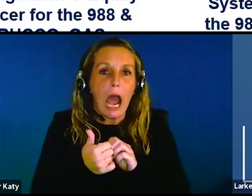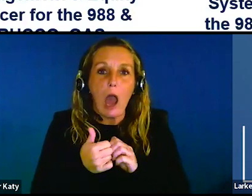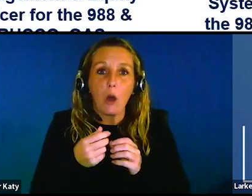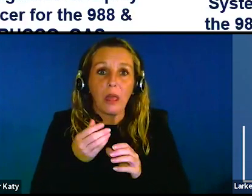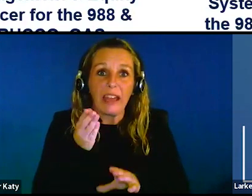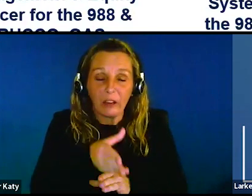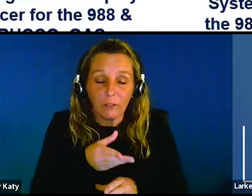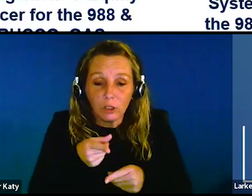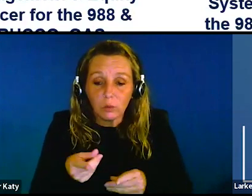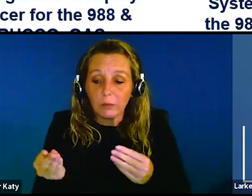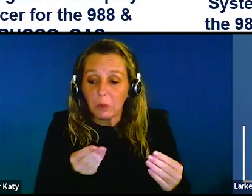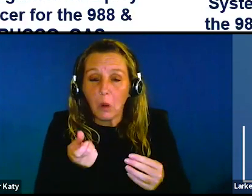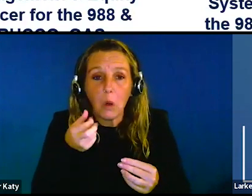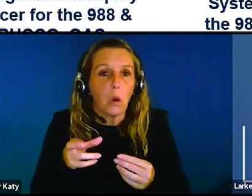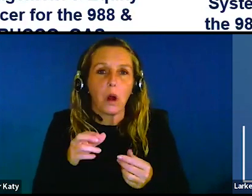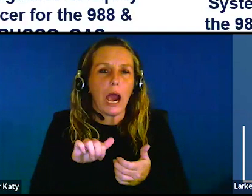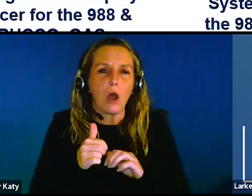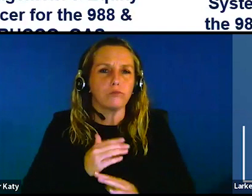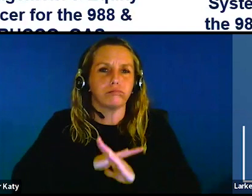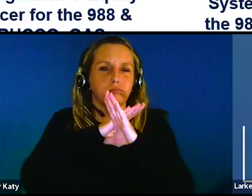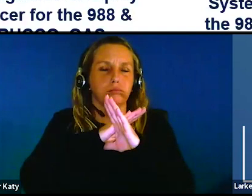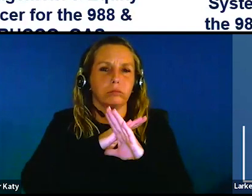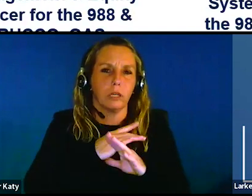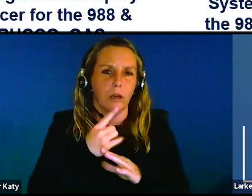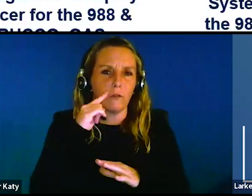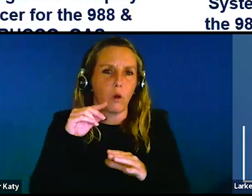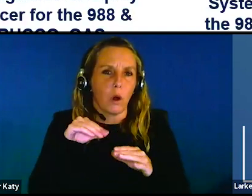getting access and accessing behavioral health services,